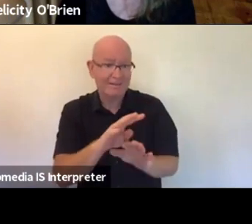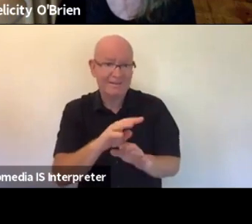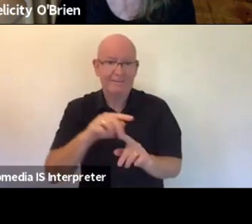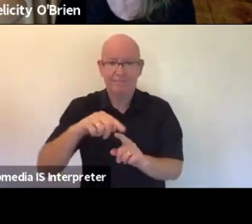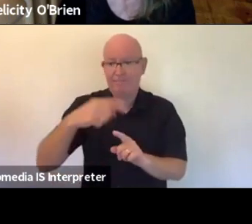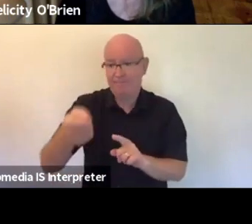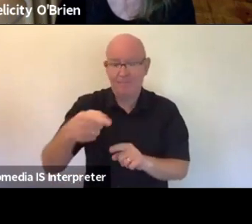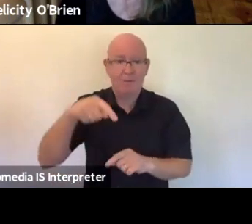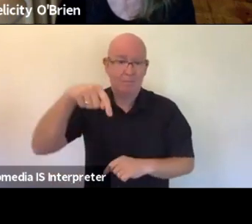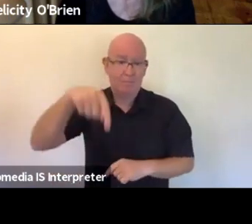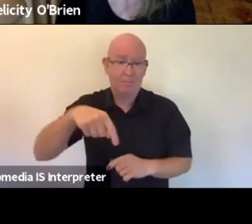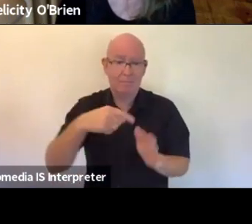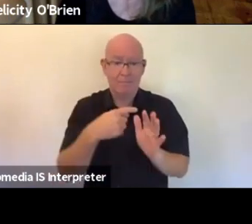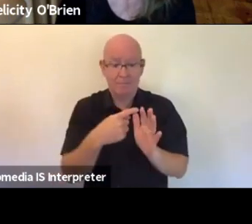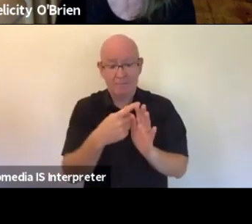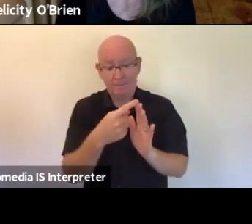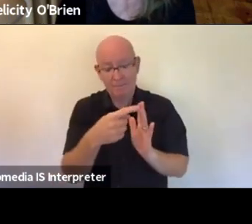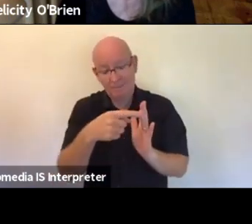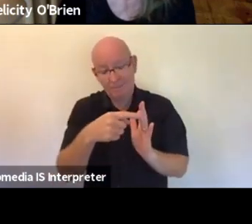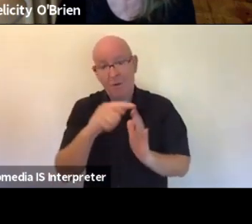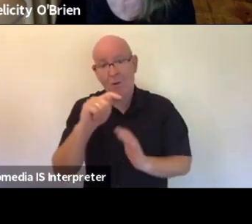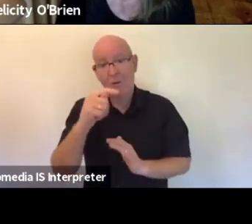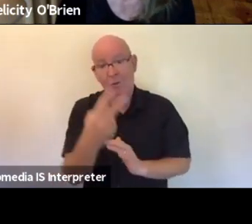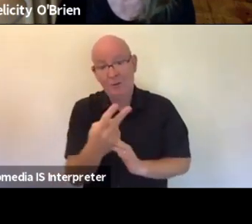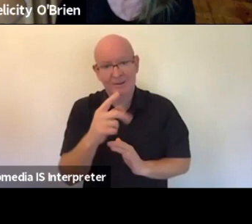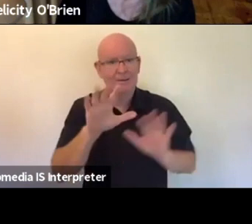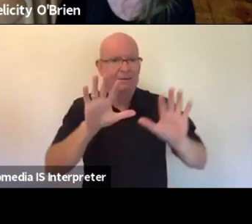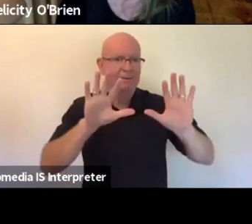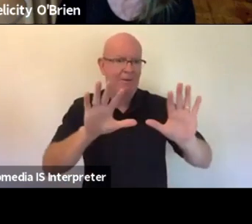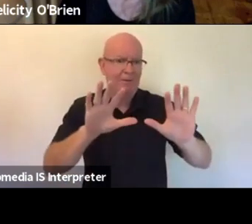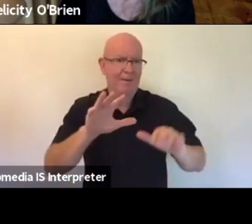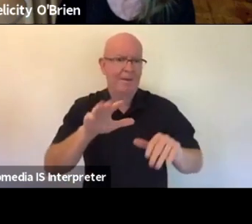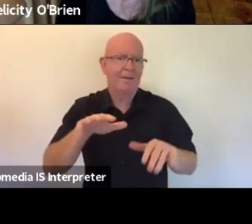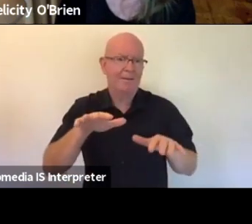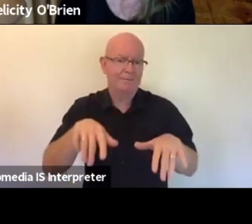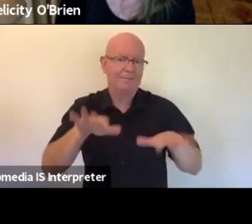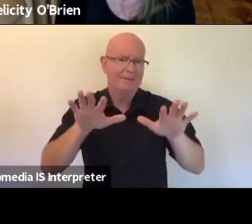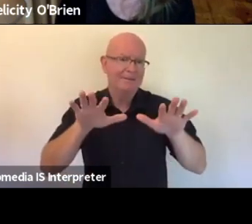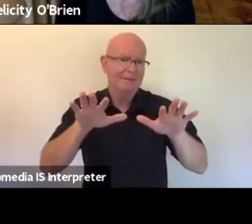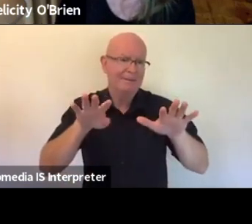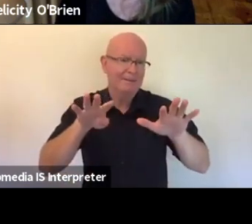The format for the webinar will be, first of all, an overview of social protection response to COVID-19,